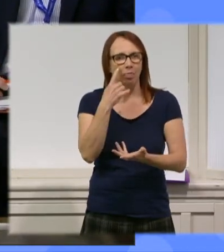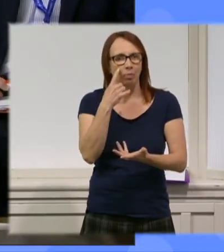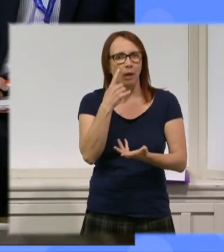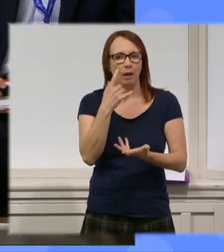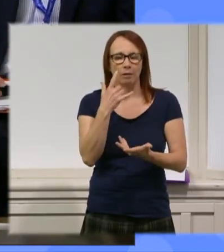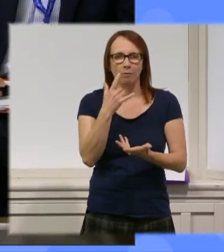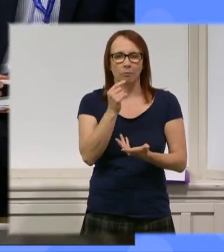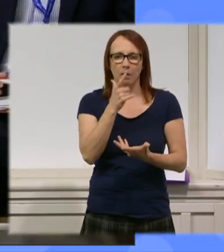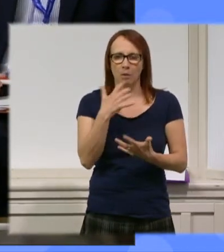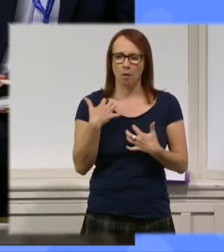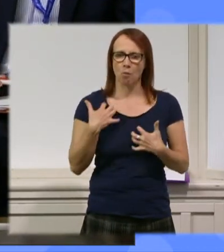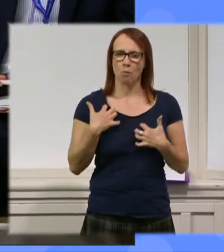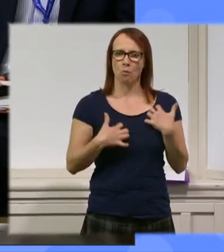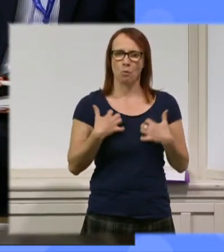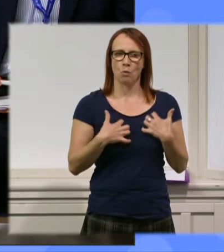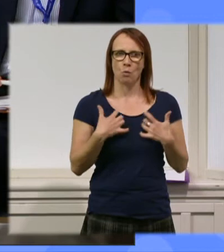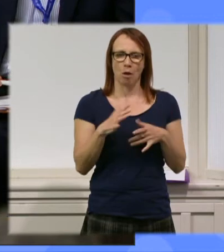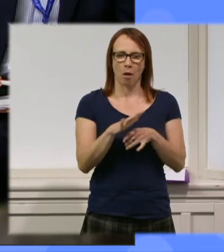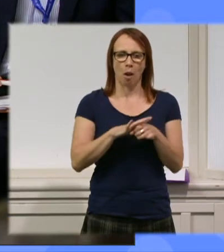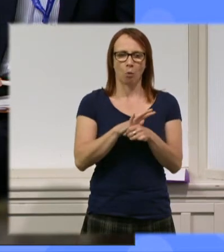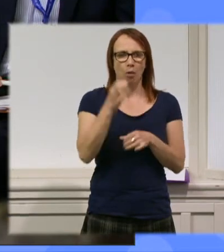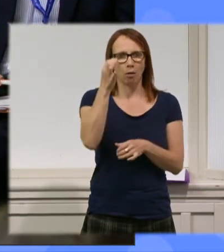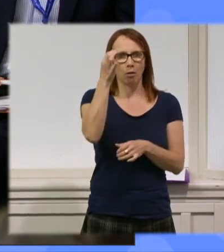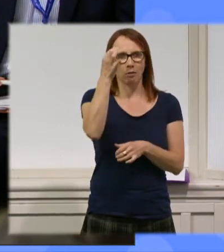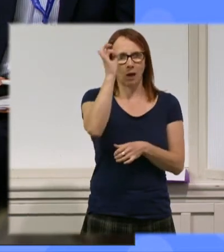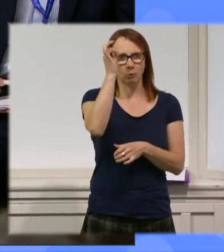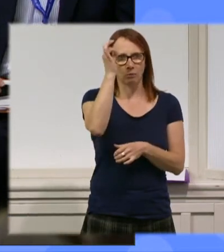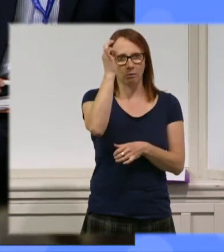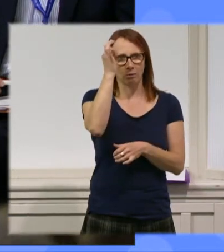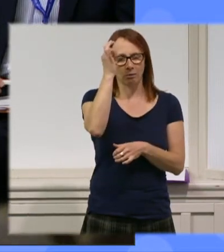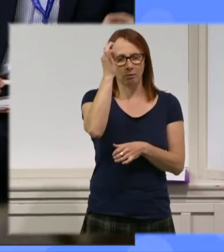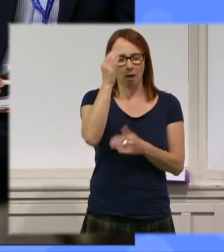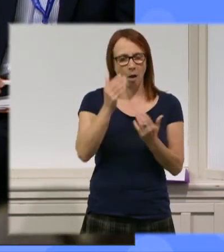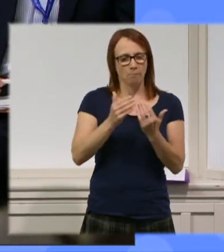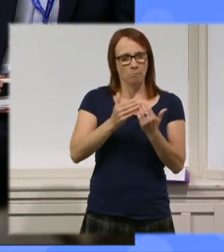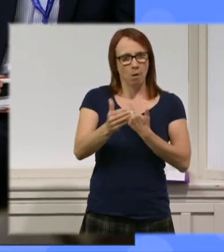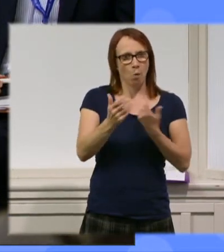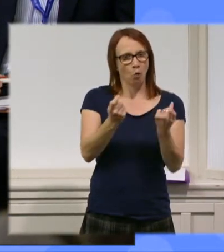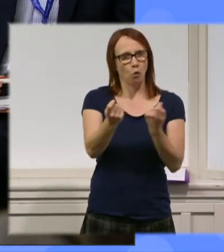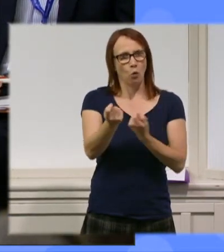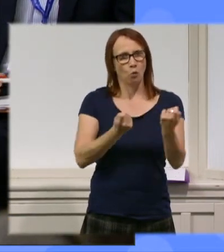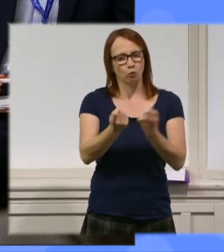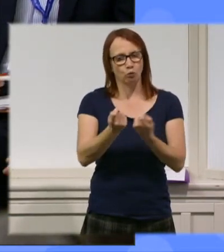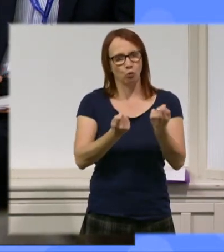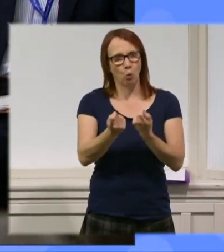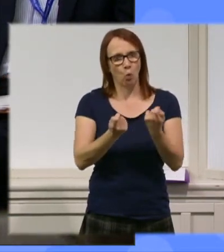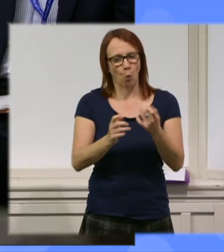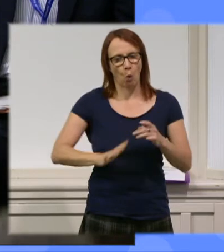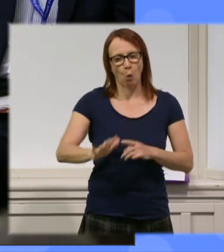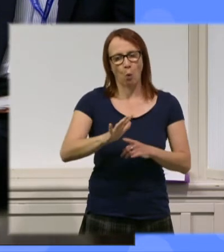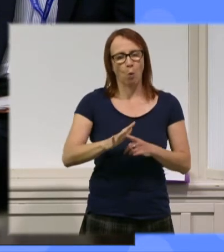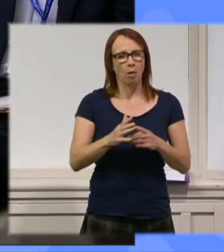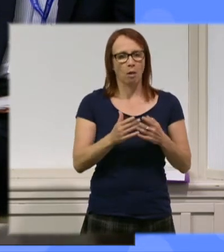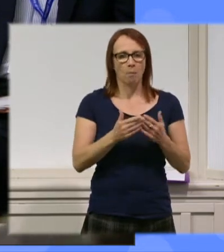for local governments to be mood and control or to meet more and their local